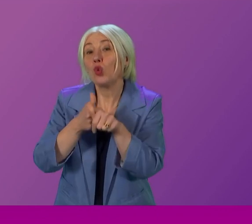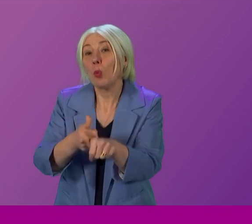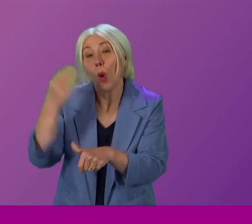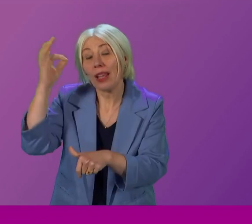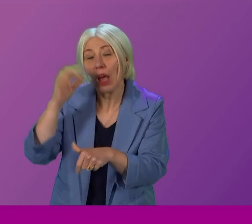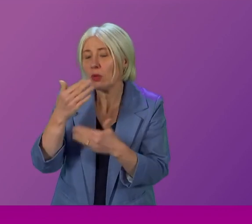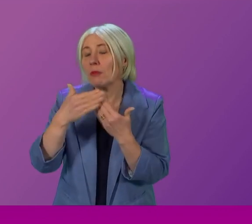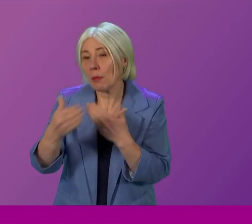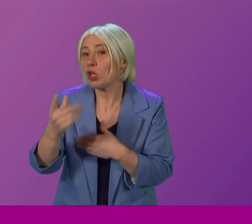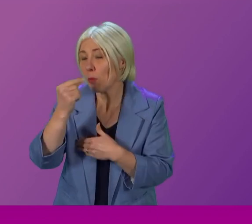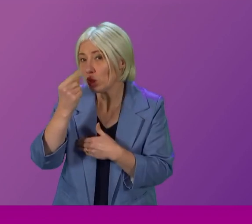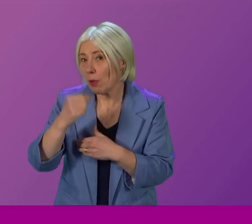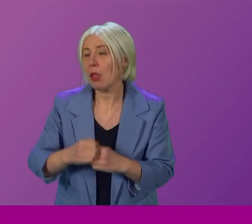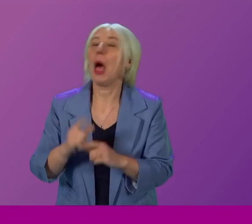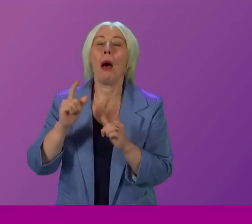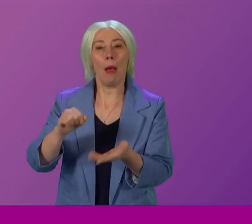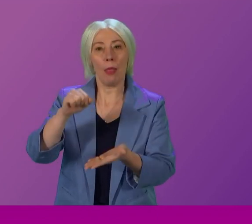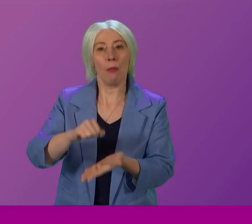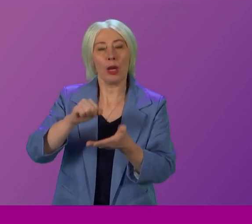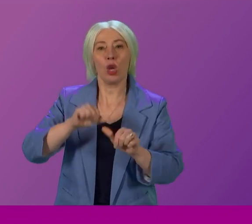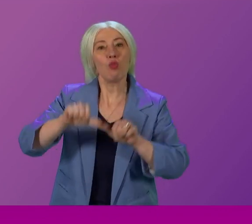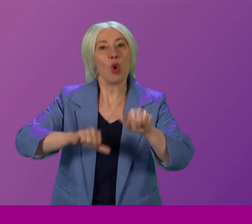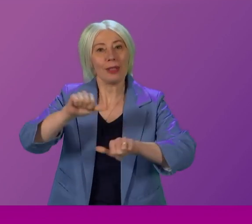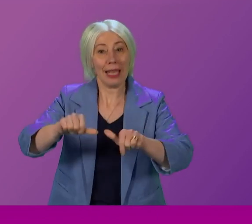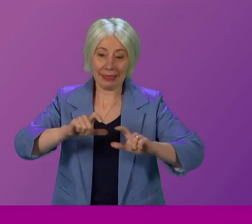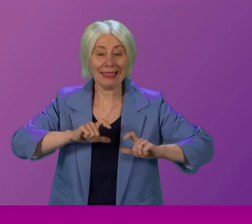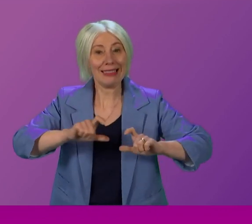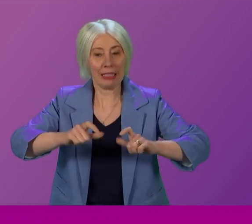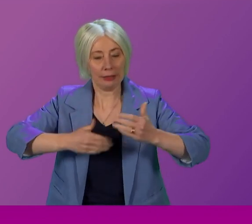Obviously, the budgetary process is still under way and will conclude